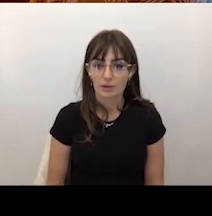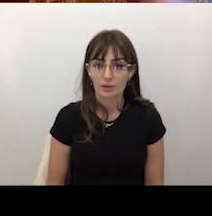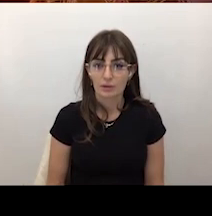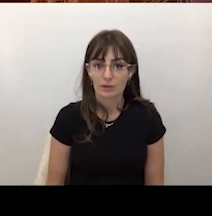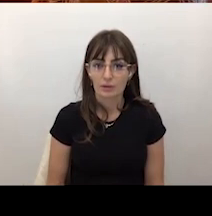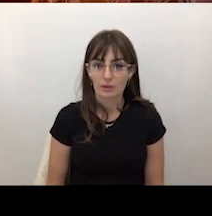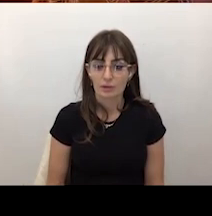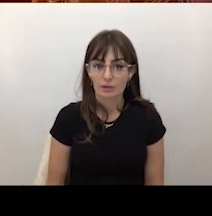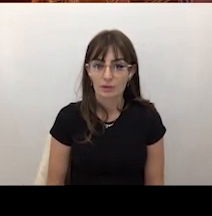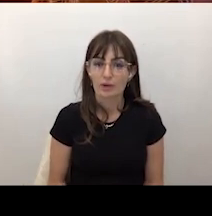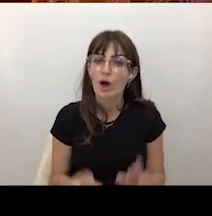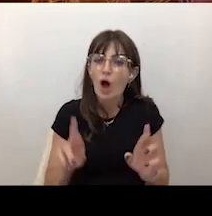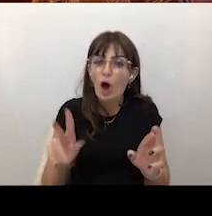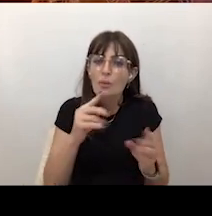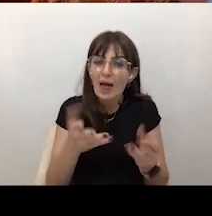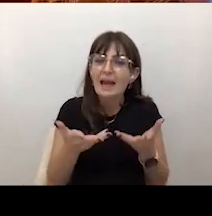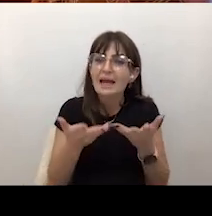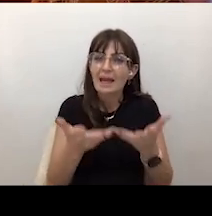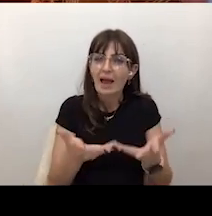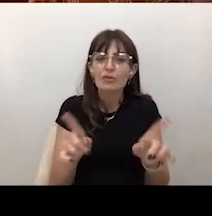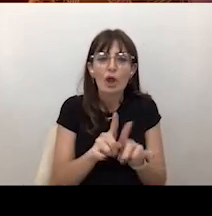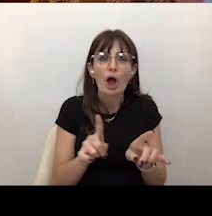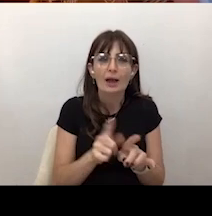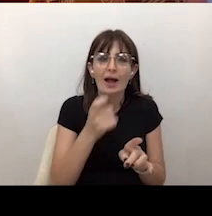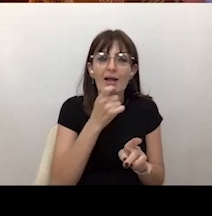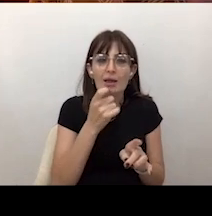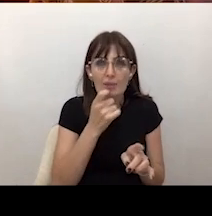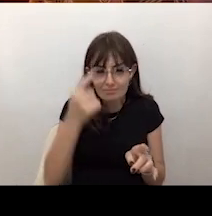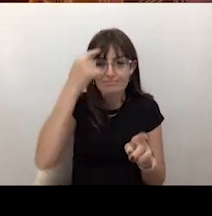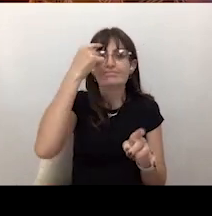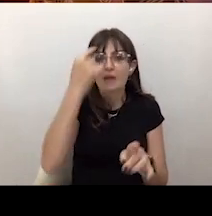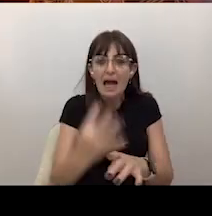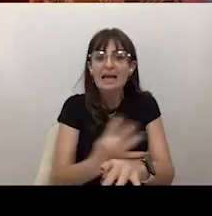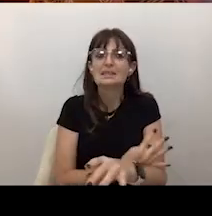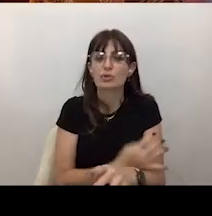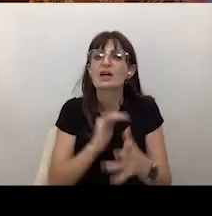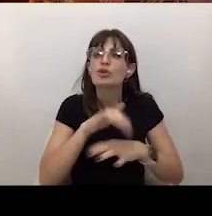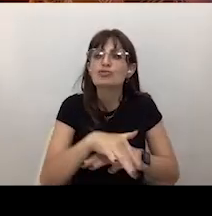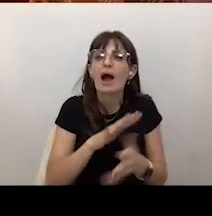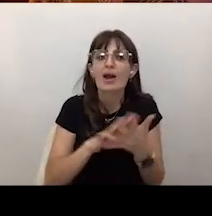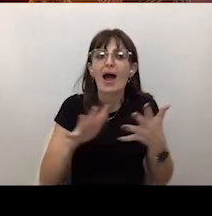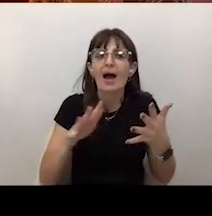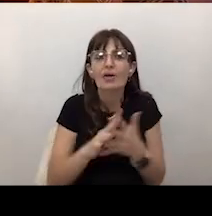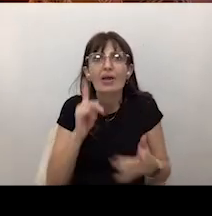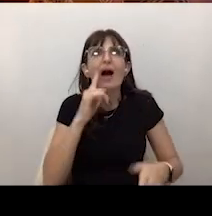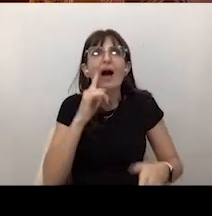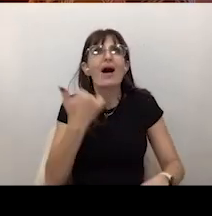I hope that gave you just some spark of inspiration around thinking, what is it, do